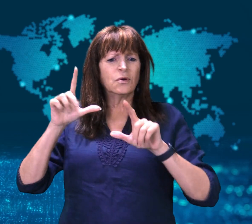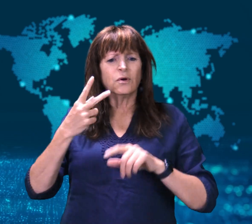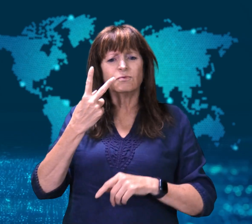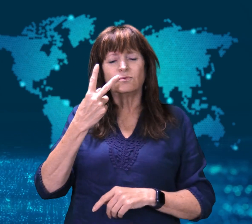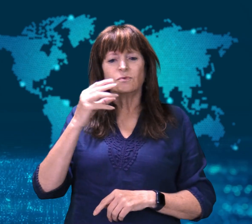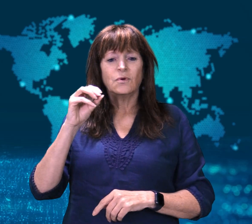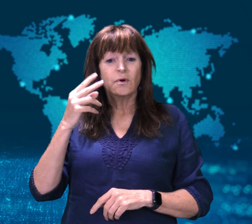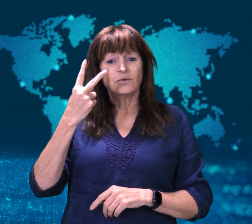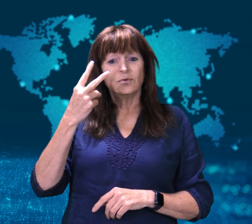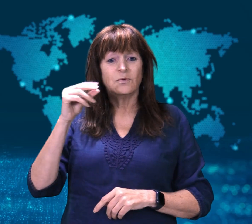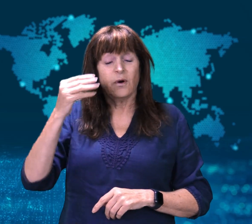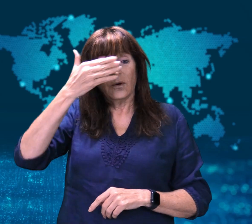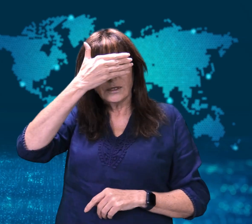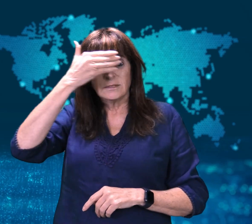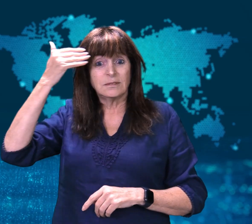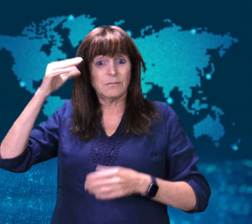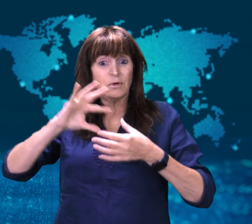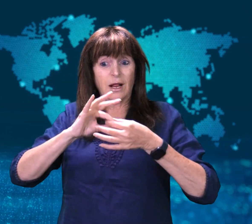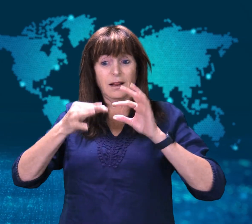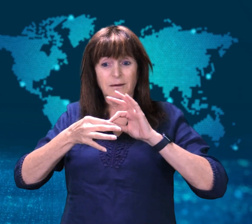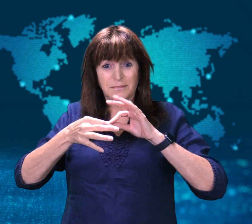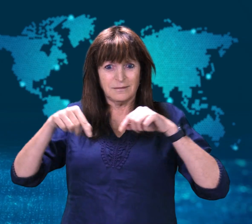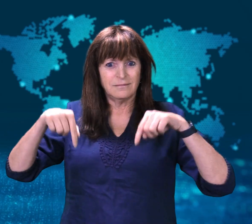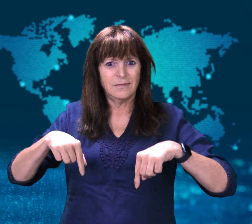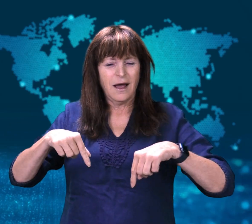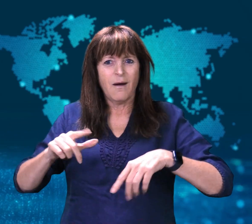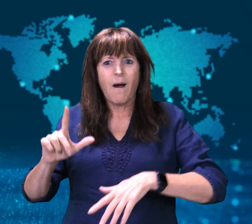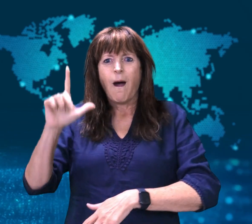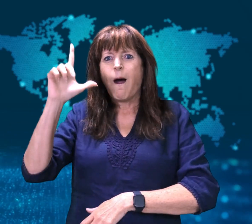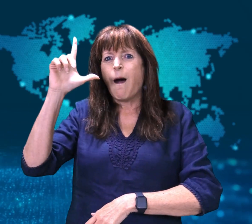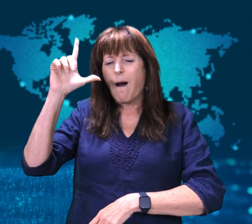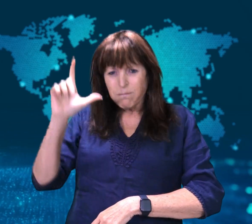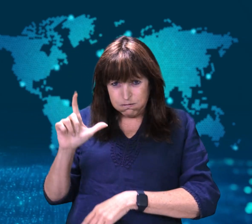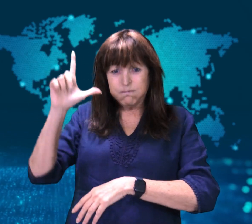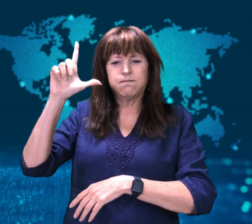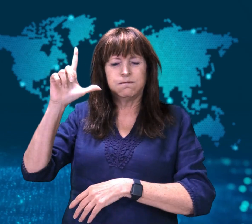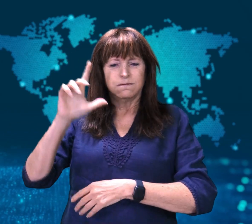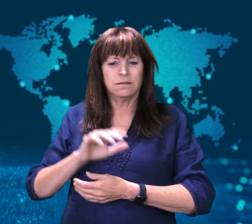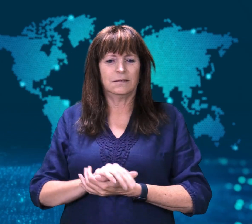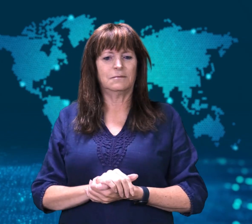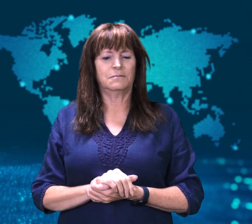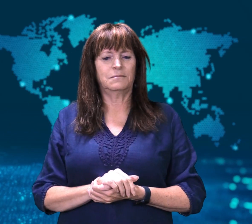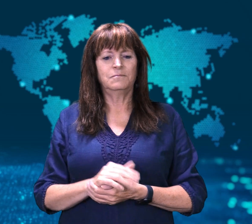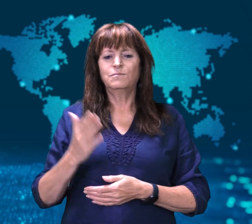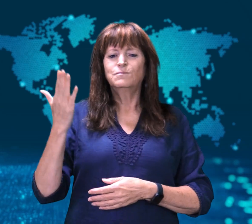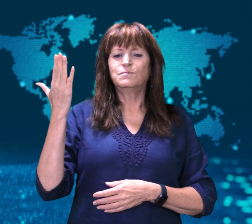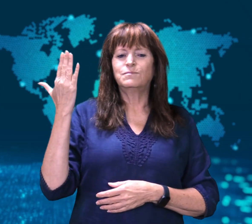the Tokyo 2020 Summer Olympics has begun.